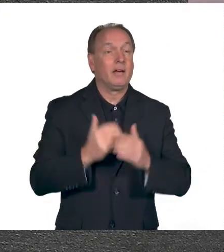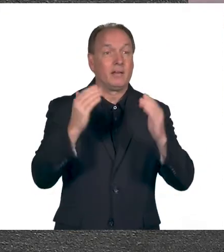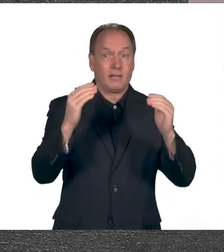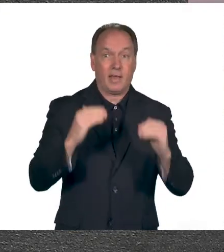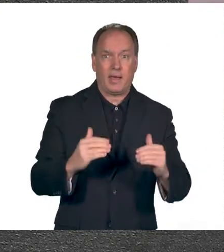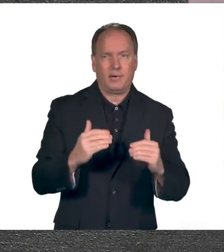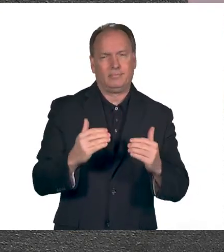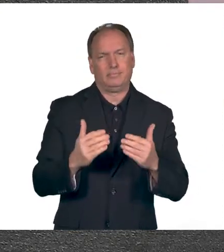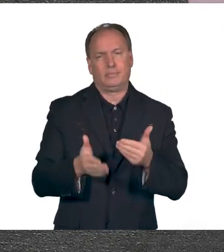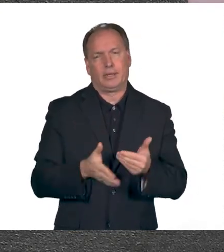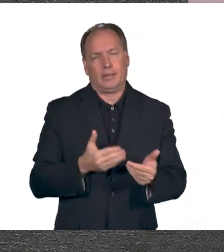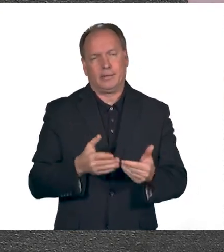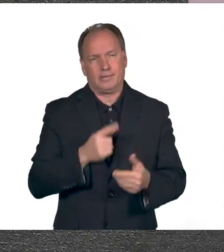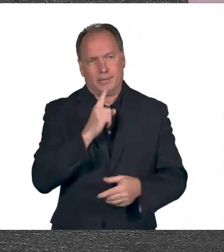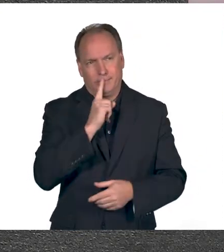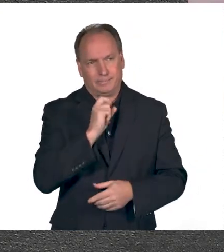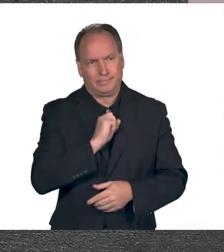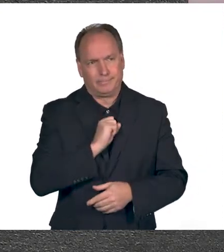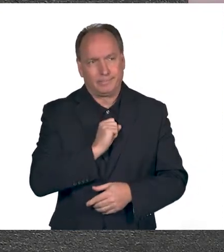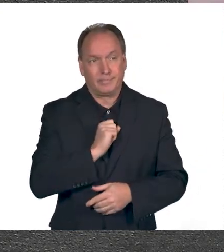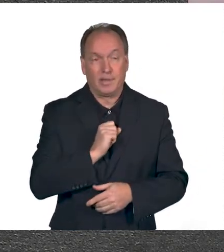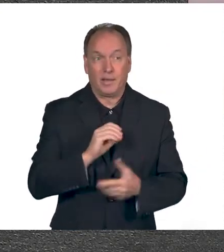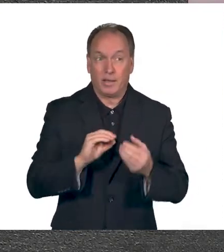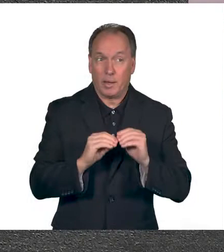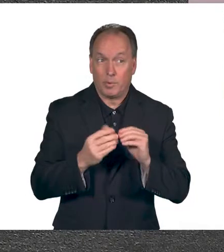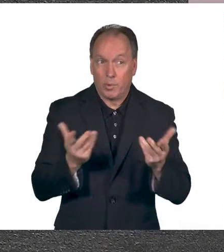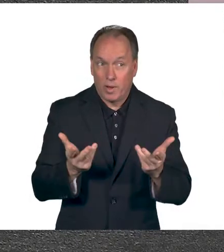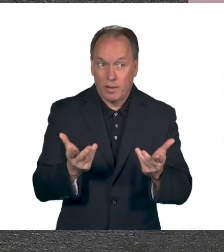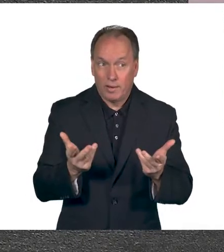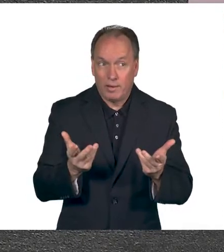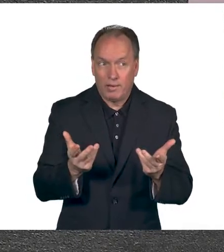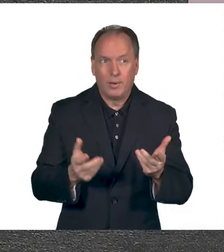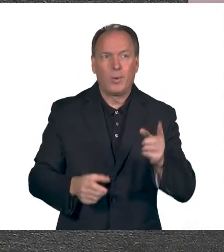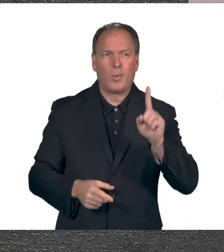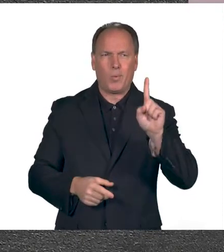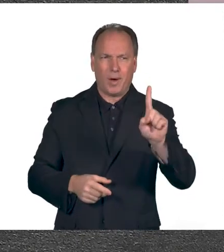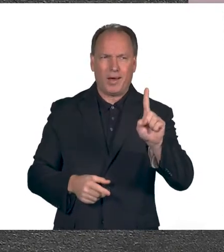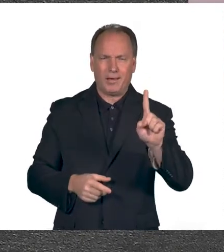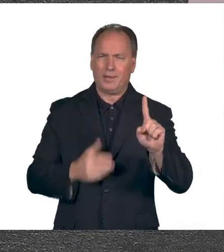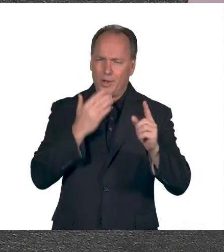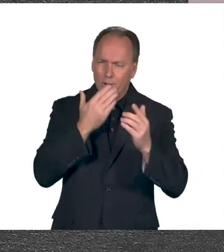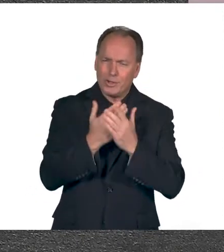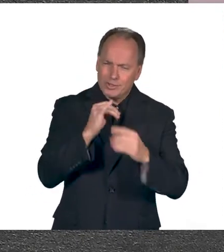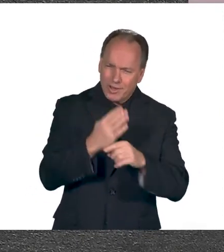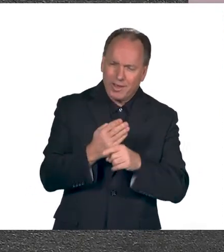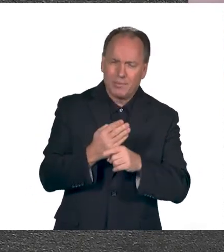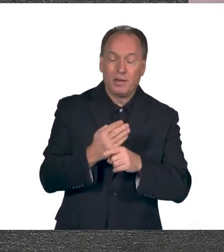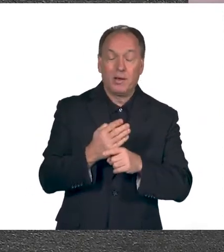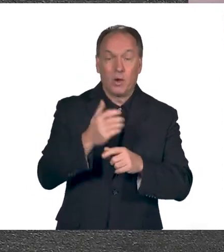How about we do a super easy one, number one good job!